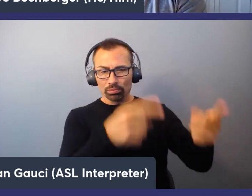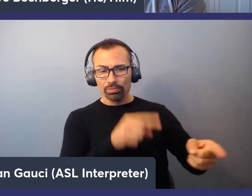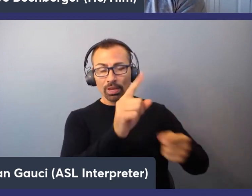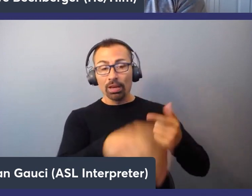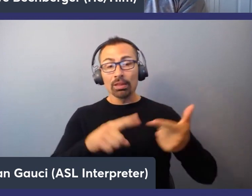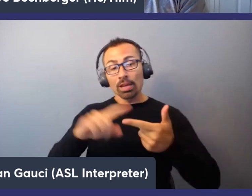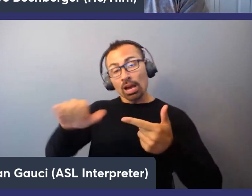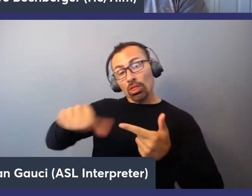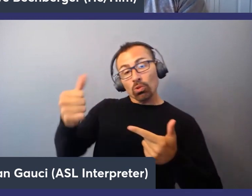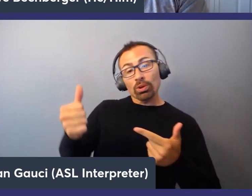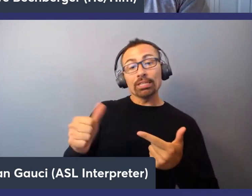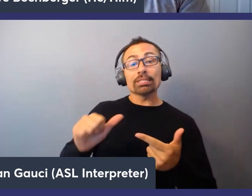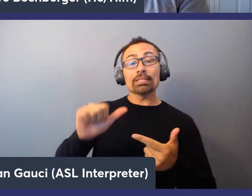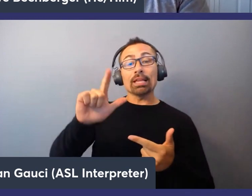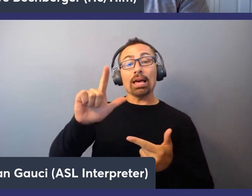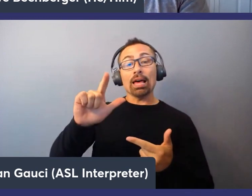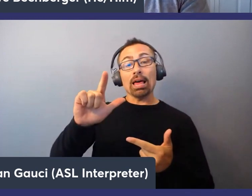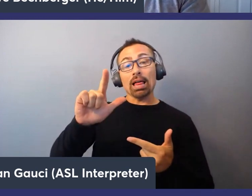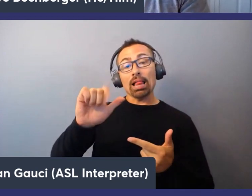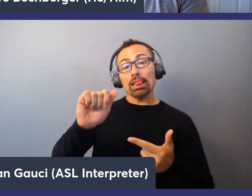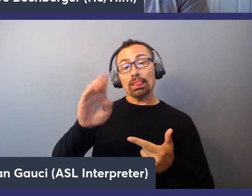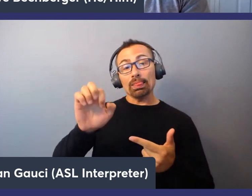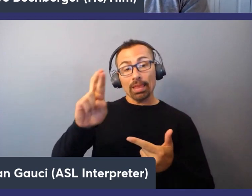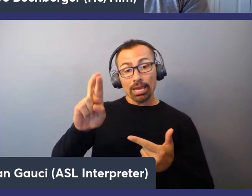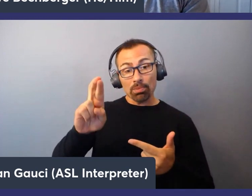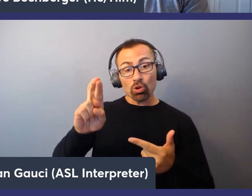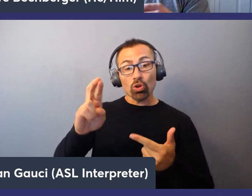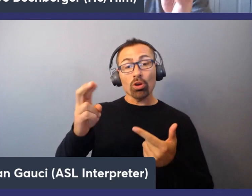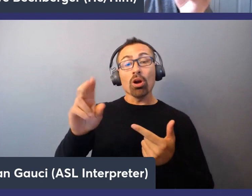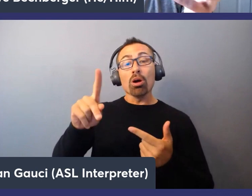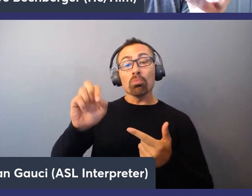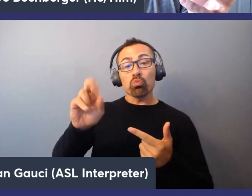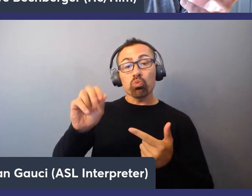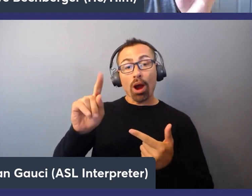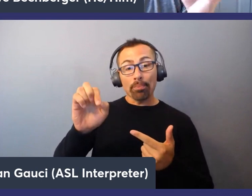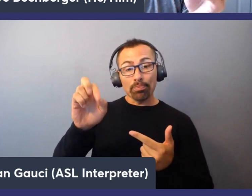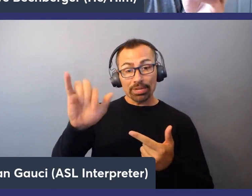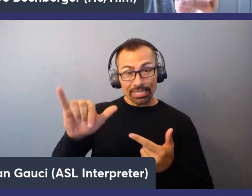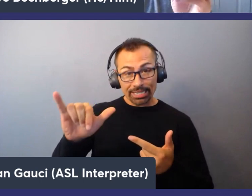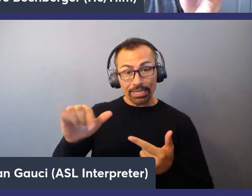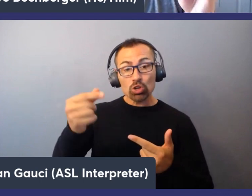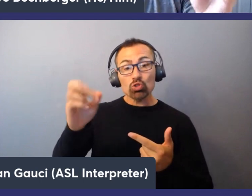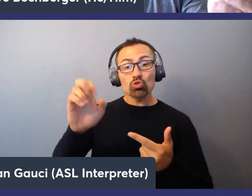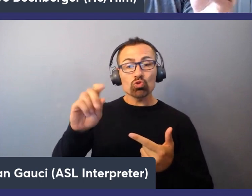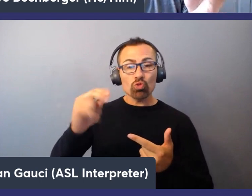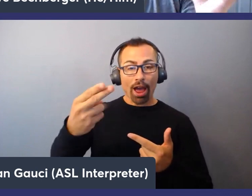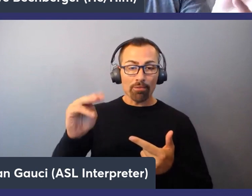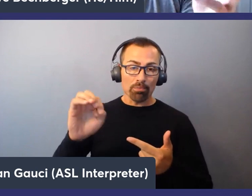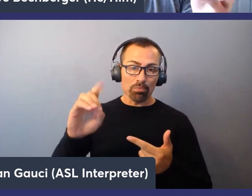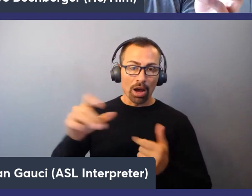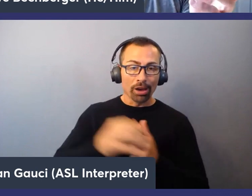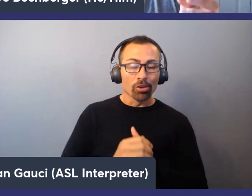which consists of elements, which being nodes or vertices and edges or connecting them together,